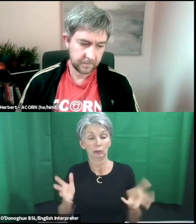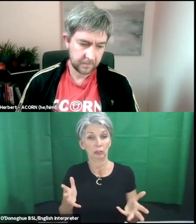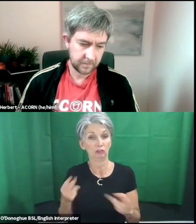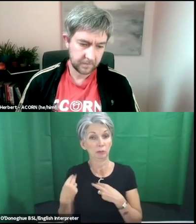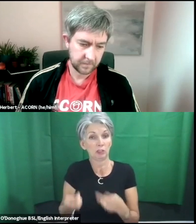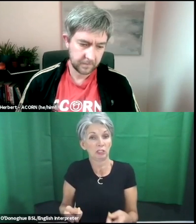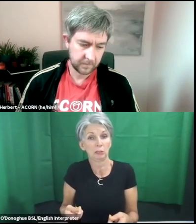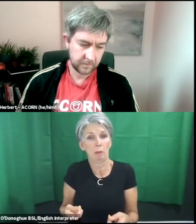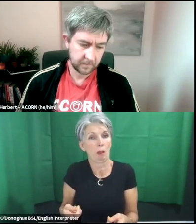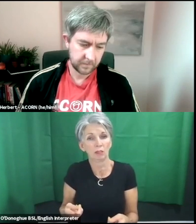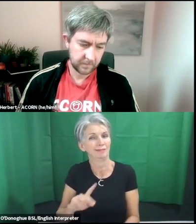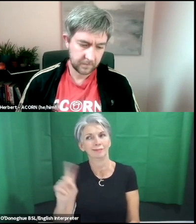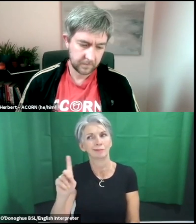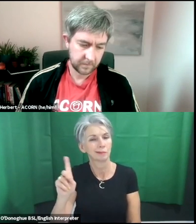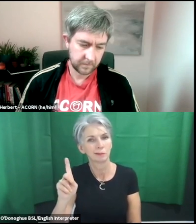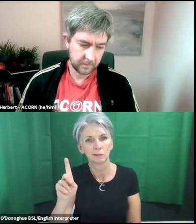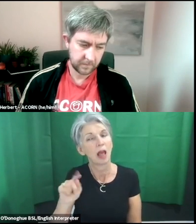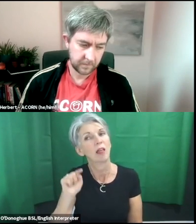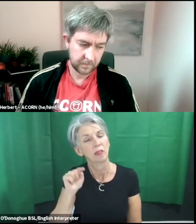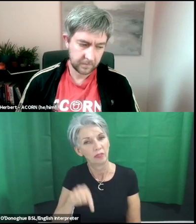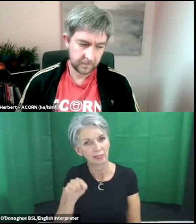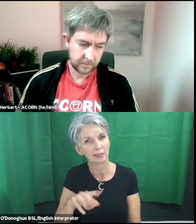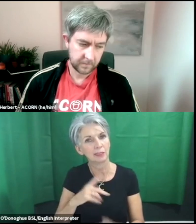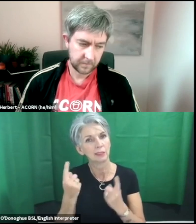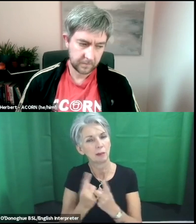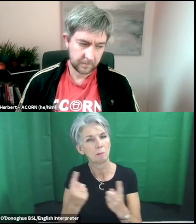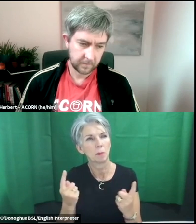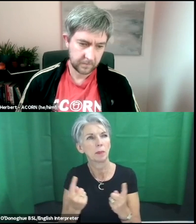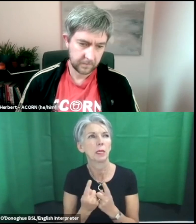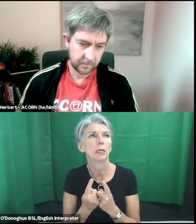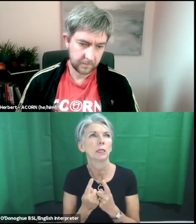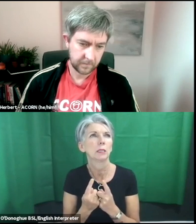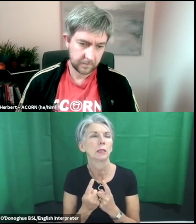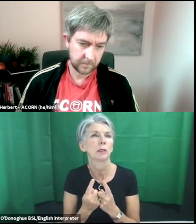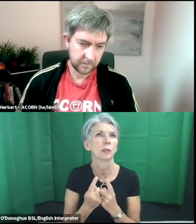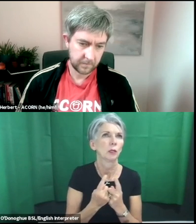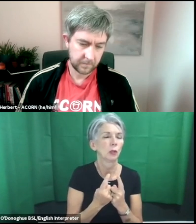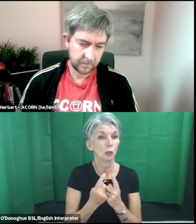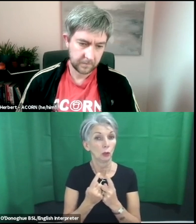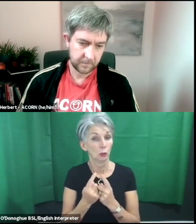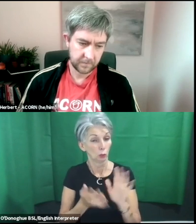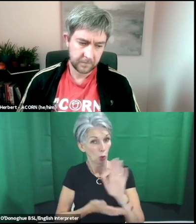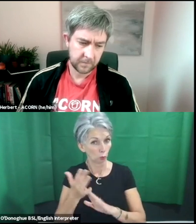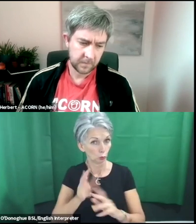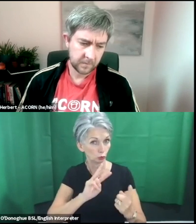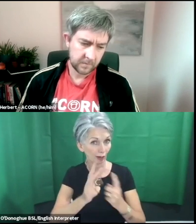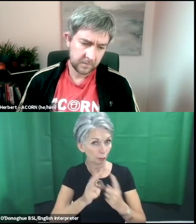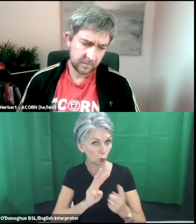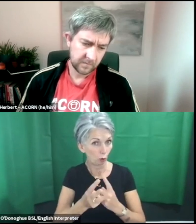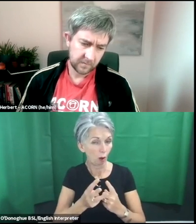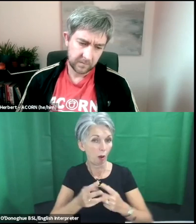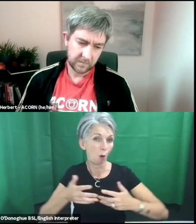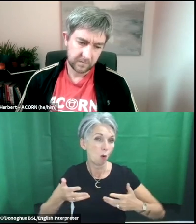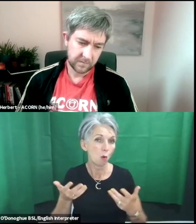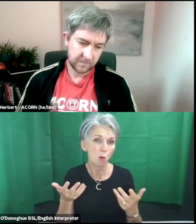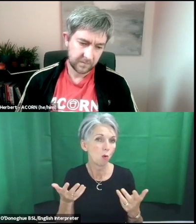And this is something that we go either to tribunal for, or even if you explain